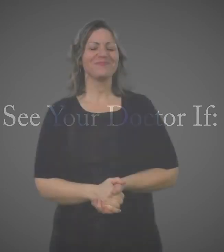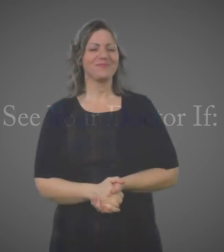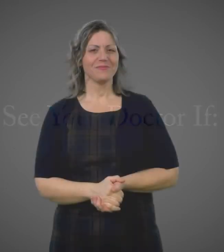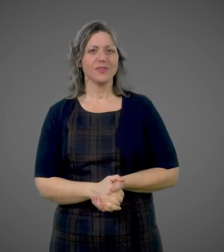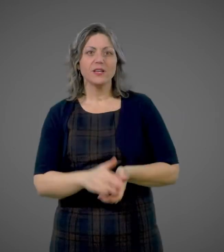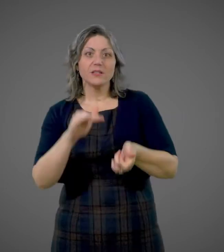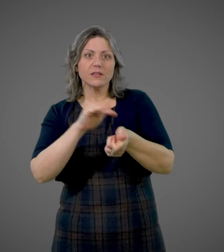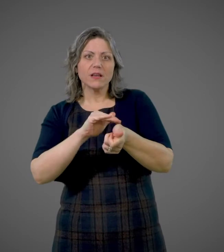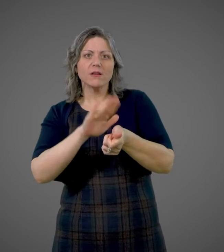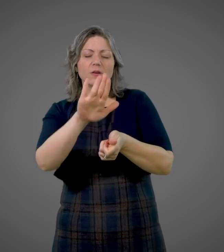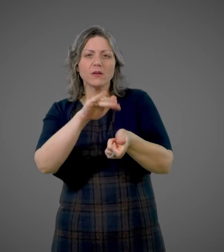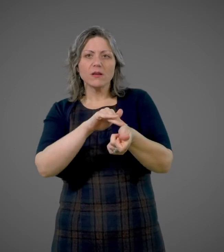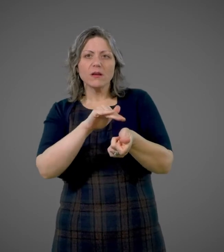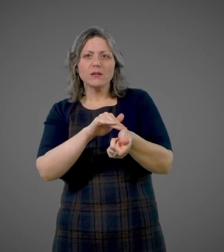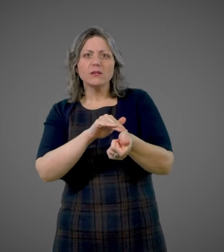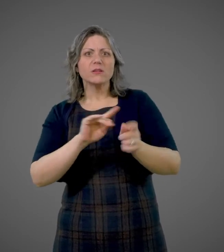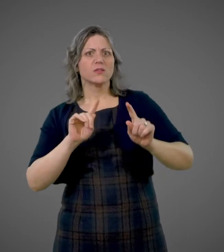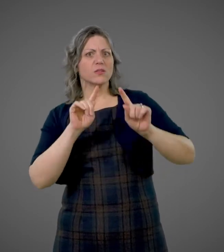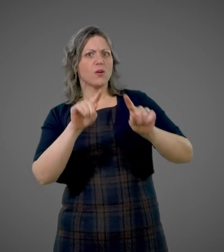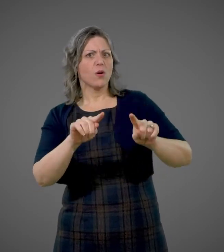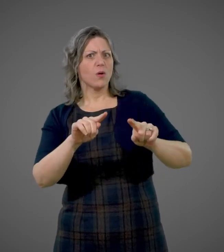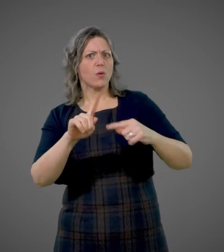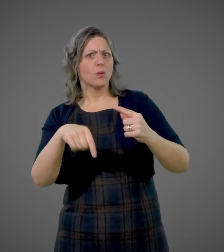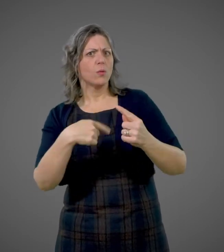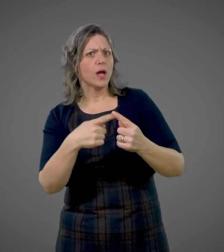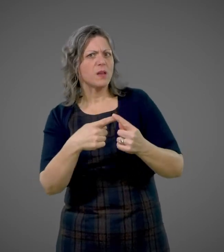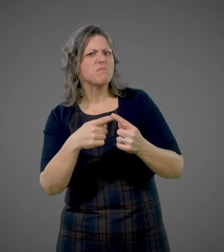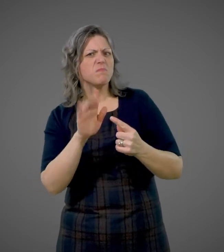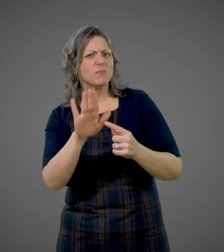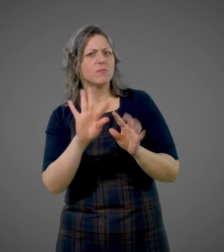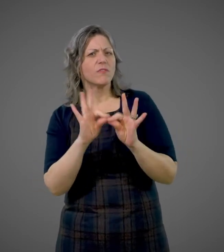You should see your primary care physician if any of these occur: